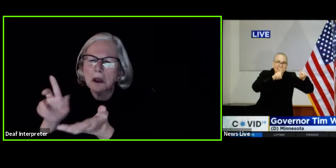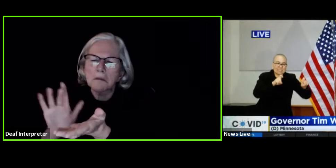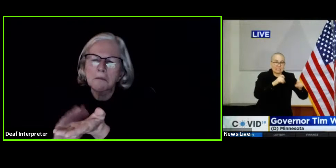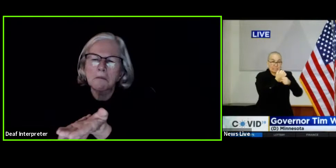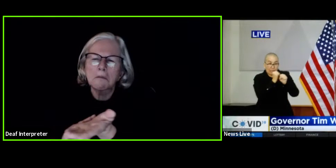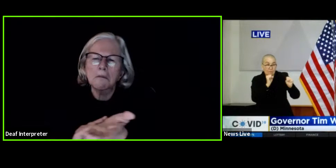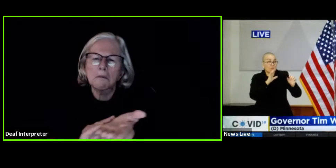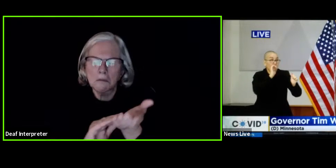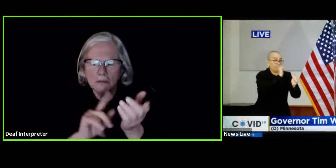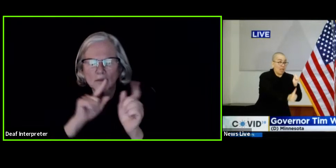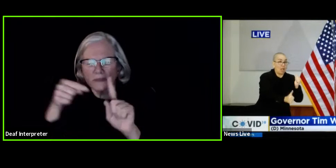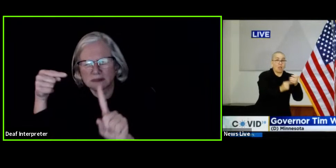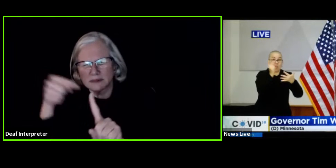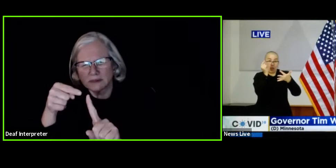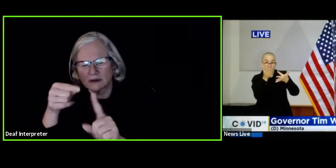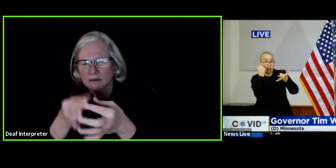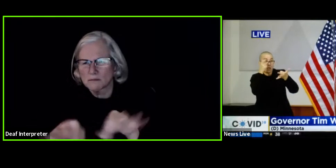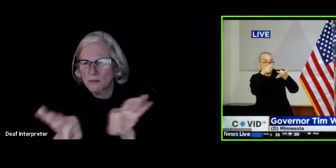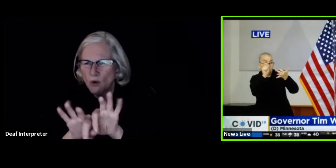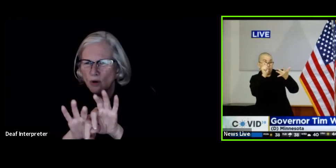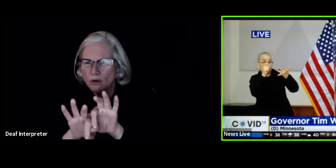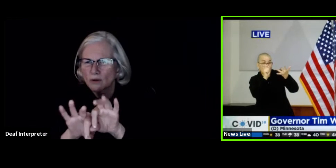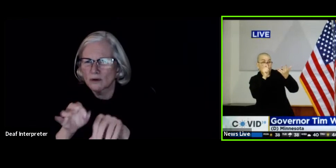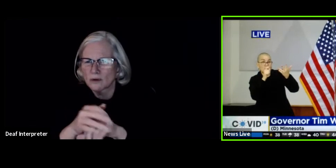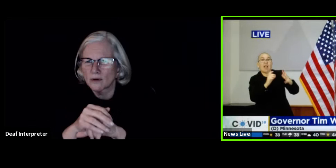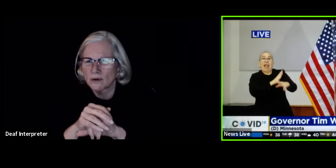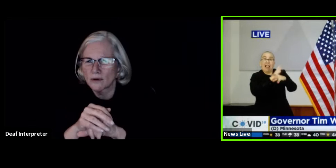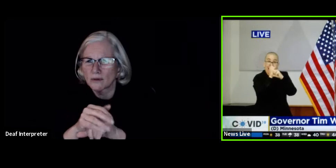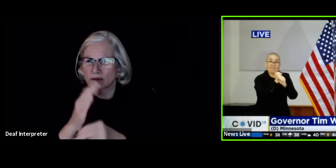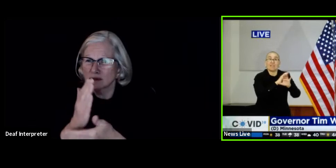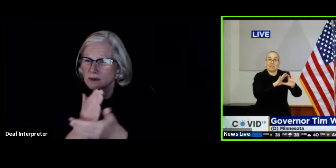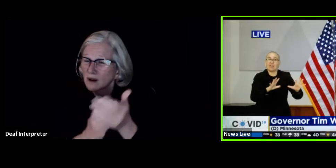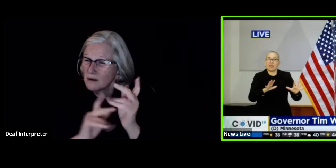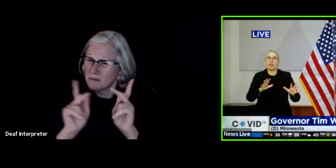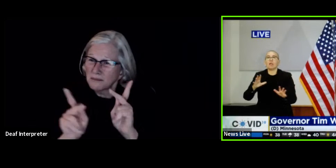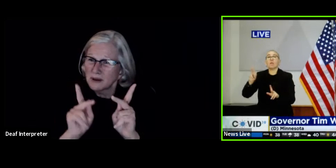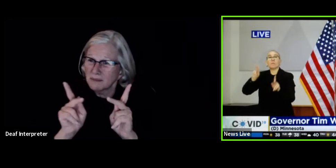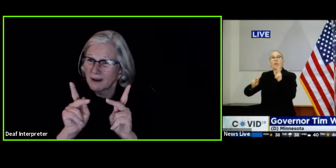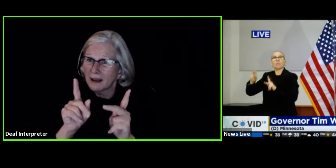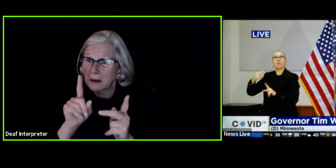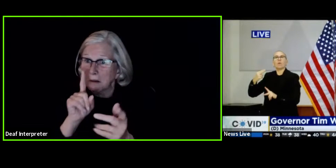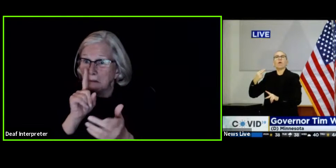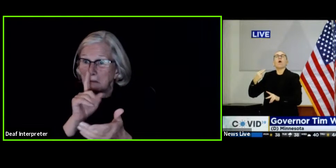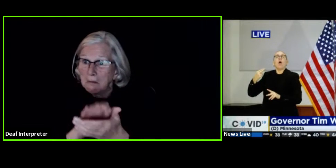REALLY MATTERS, BECAUSE IF PEOPLE CHOOSE TO BELIEVE OR IF THEY GET CAUGHT IN, YOU KNOW, A CONSPIRACY THEORY